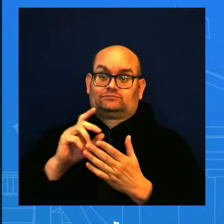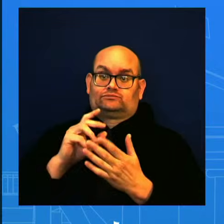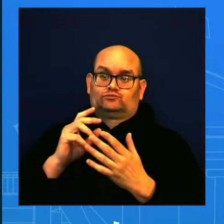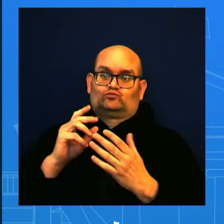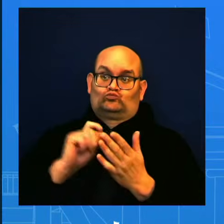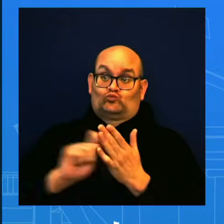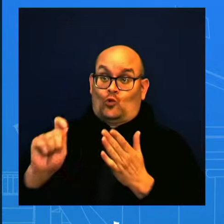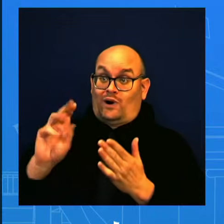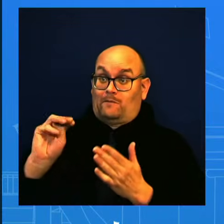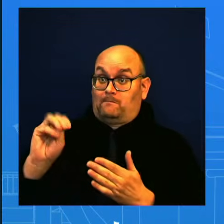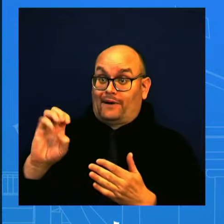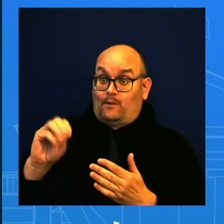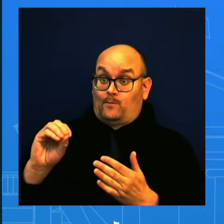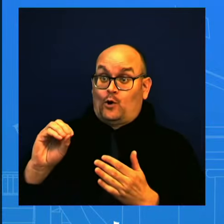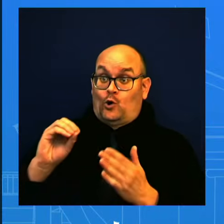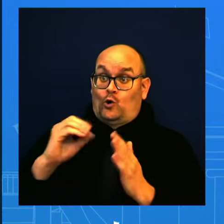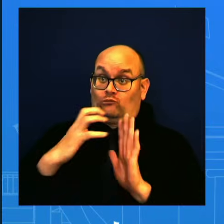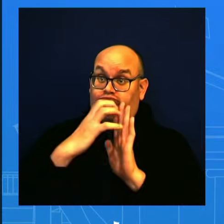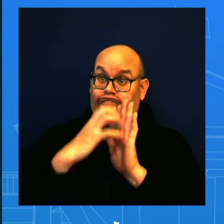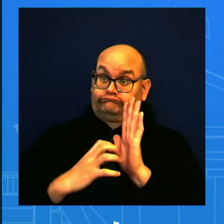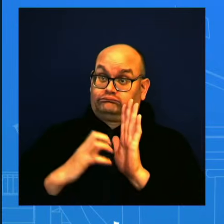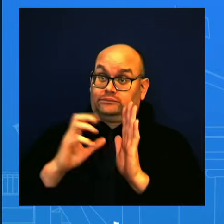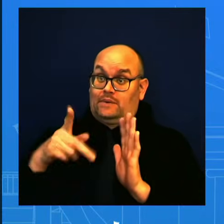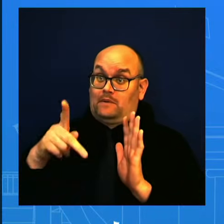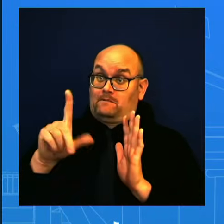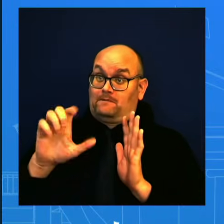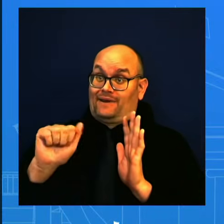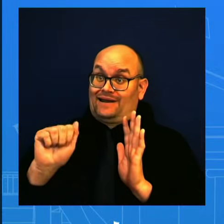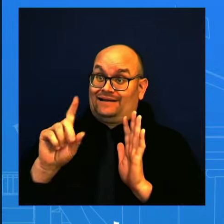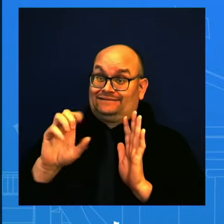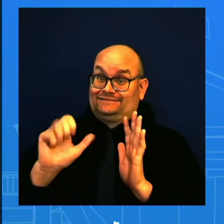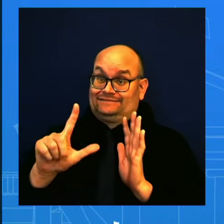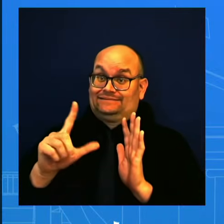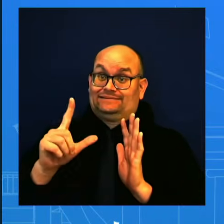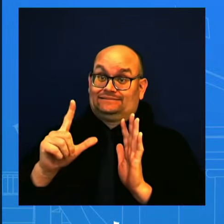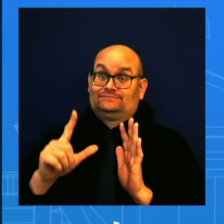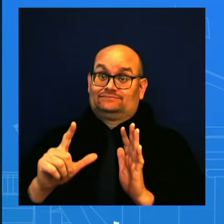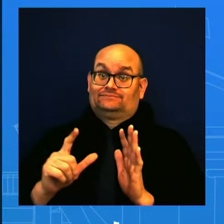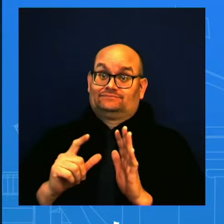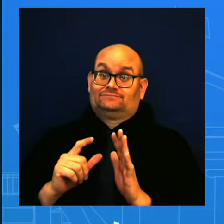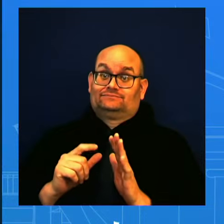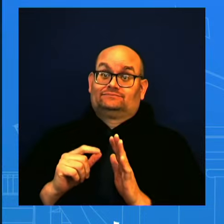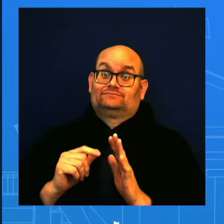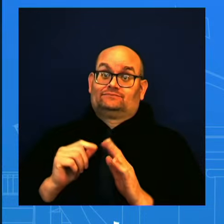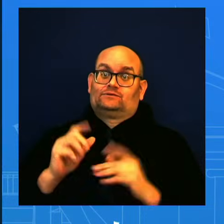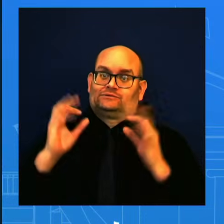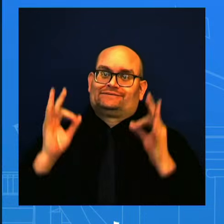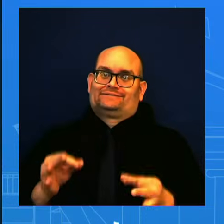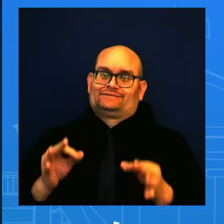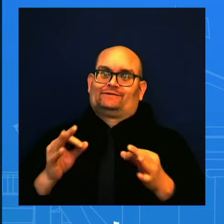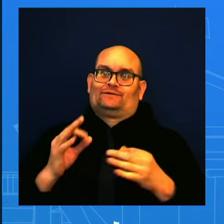focused on -- and I said this moment ago when I was answering the question to Weijia -- is going to work -- focus on working families and --